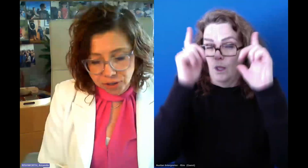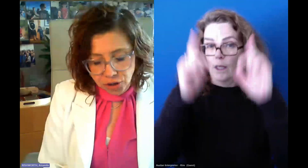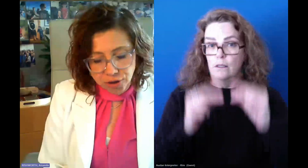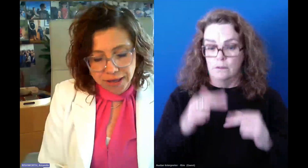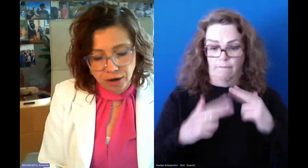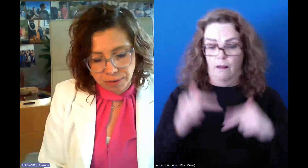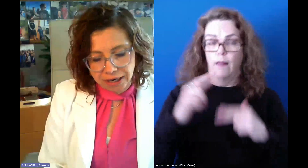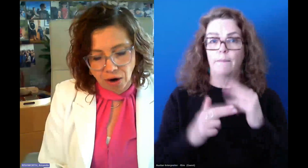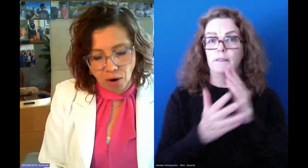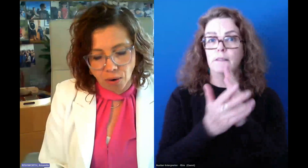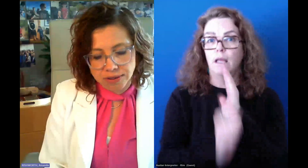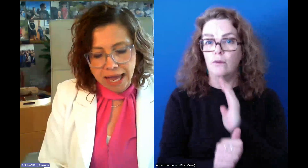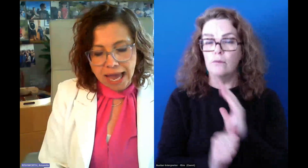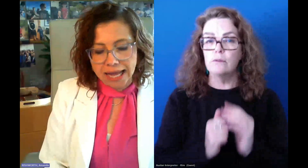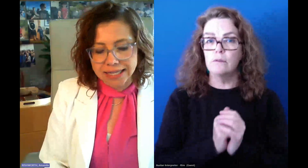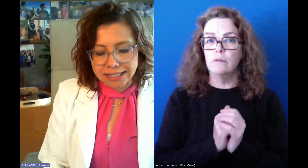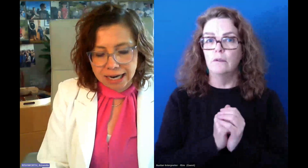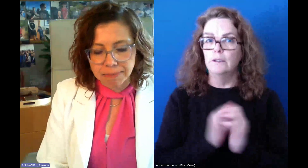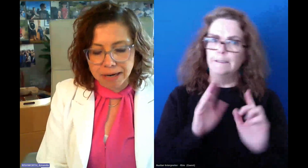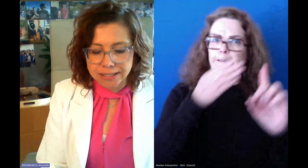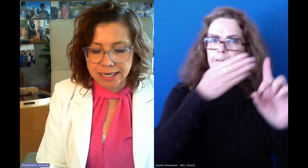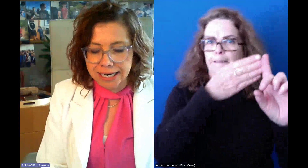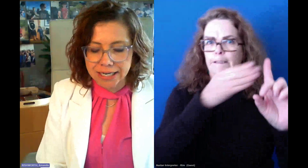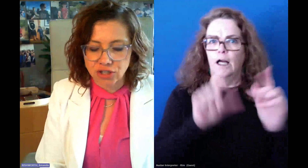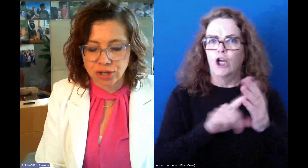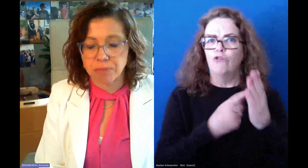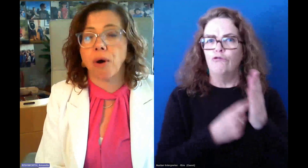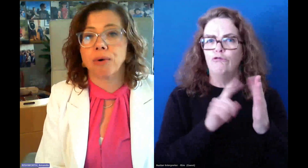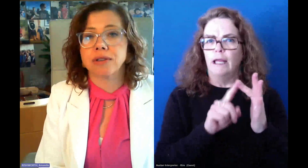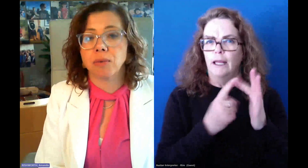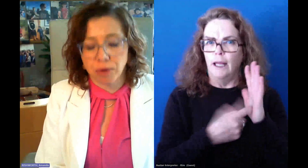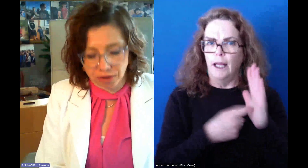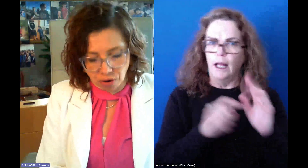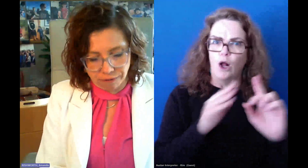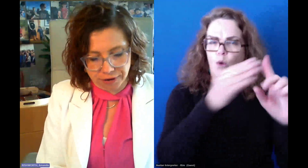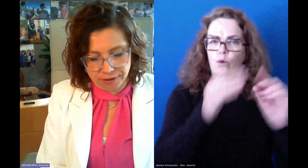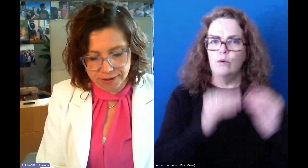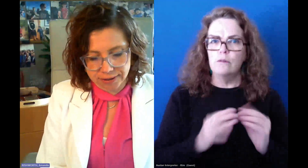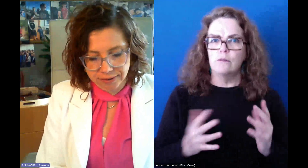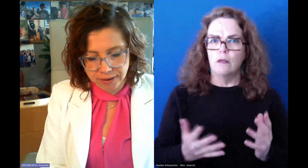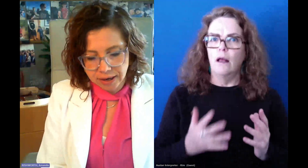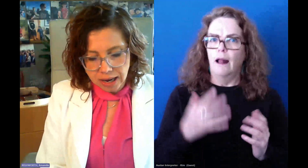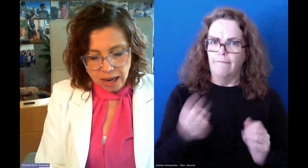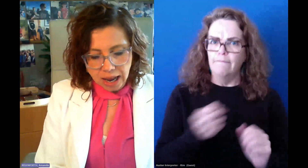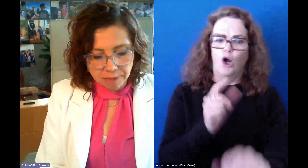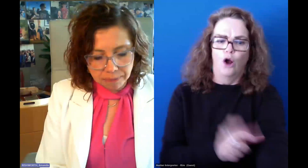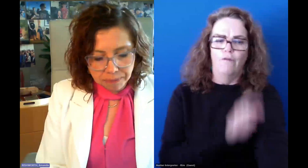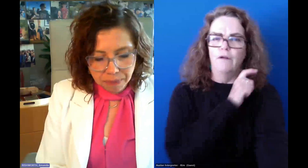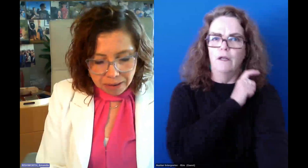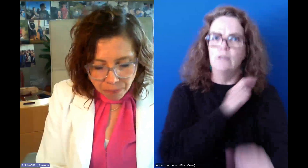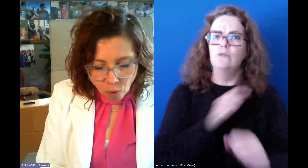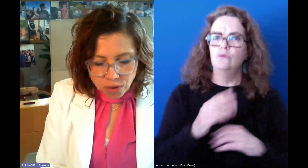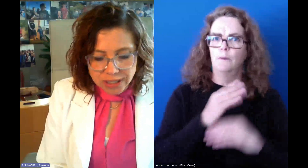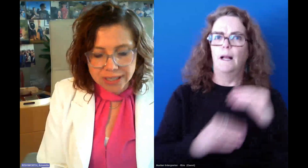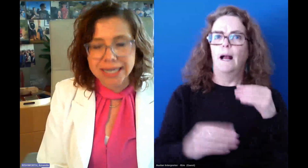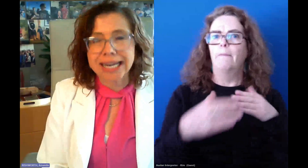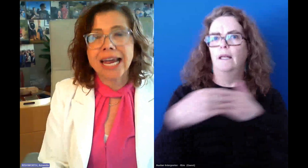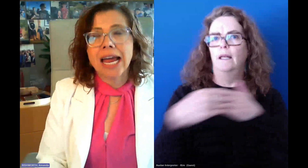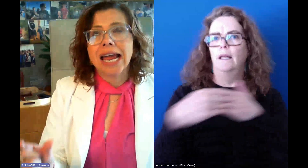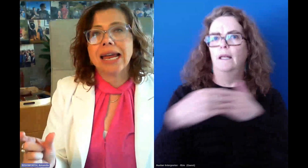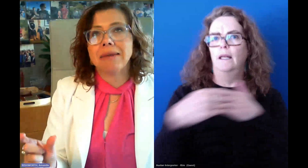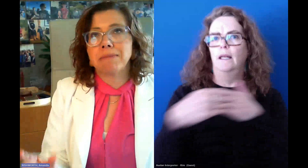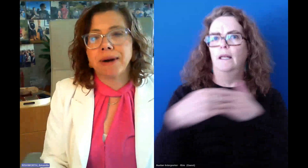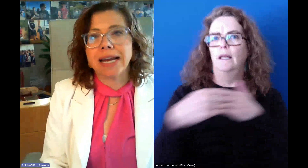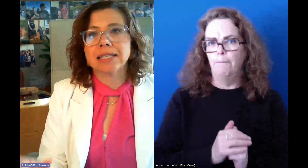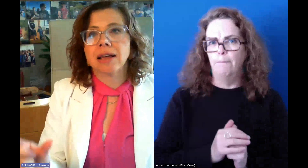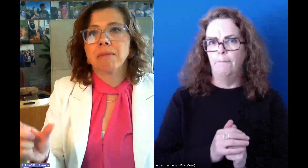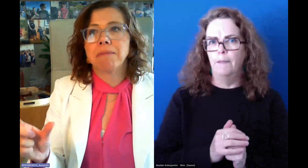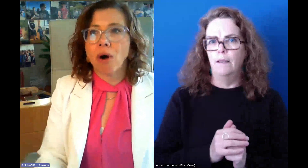pursue their career goals and step into leadership roles with confidence and importantly it brings